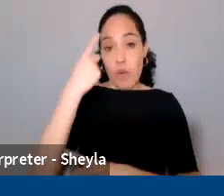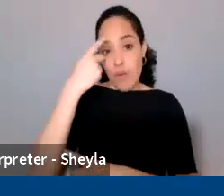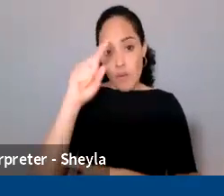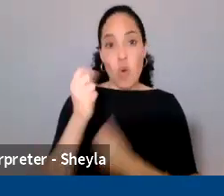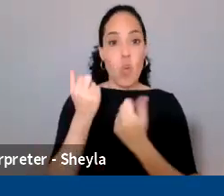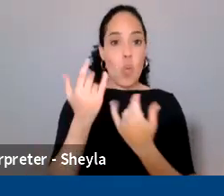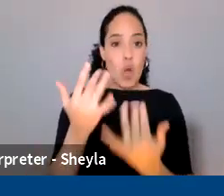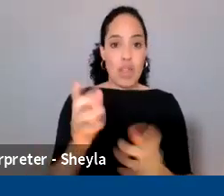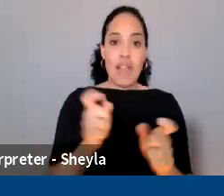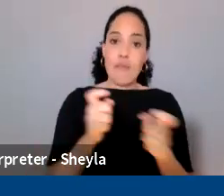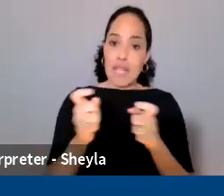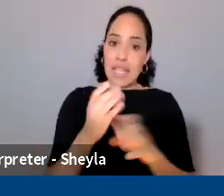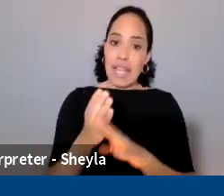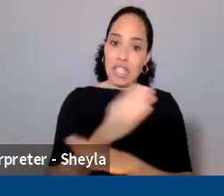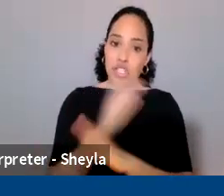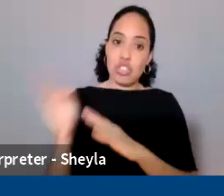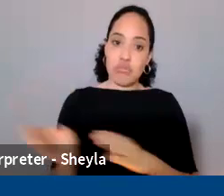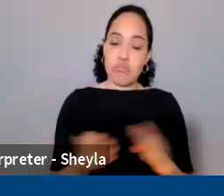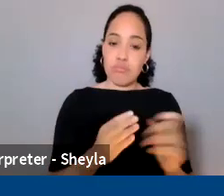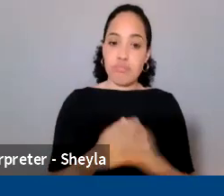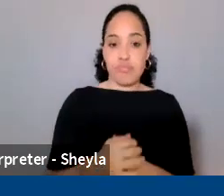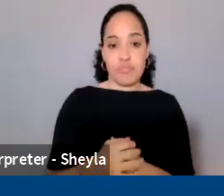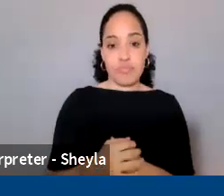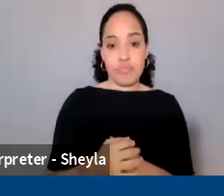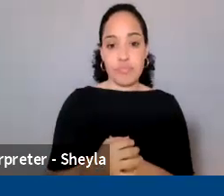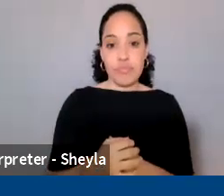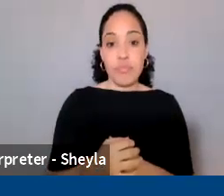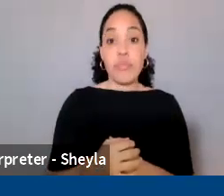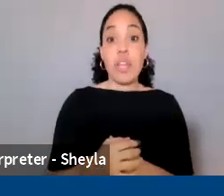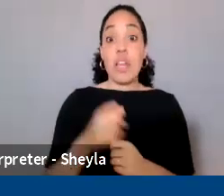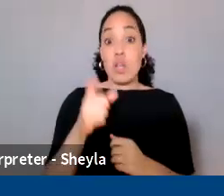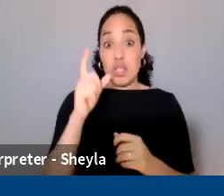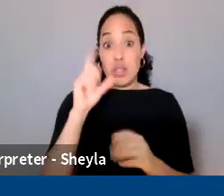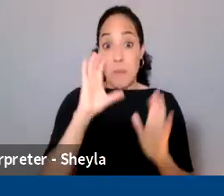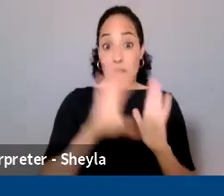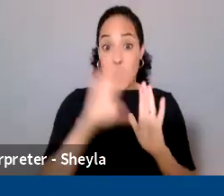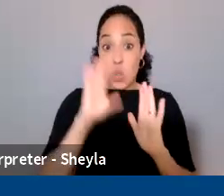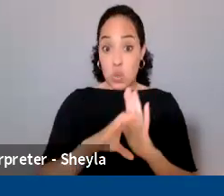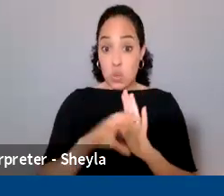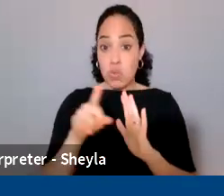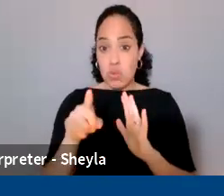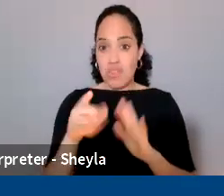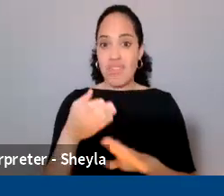ignition resistant construction the photos that you're seeing the before and after are a great